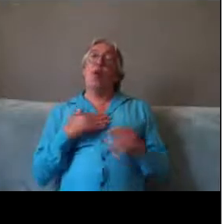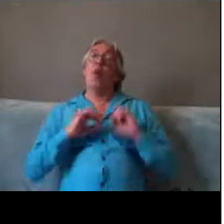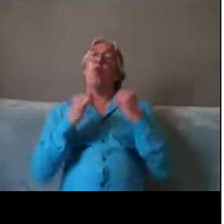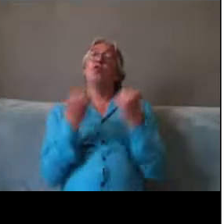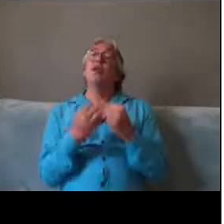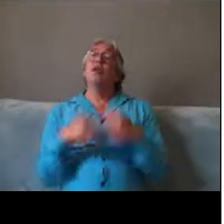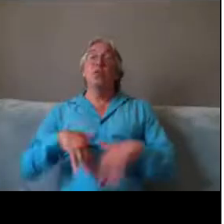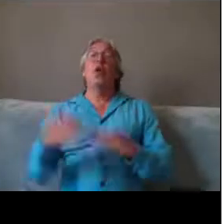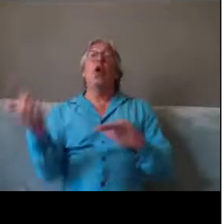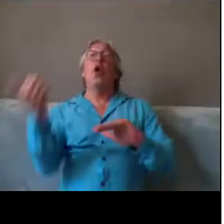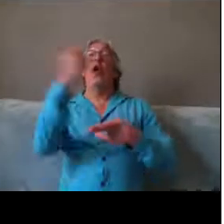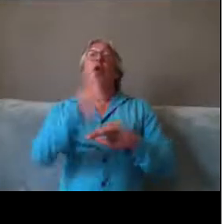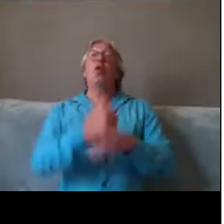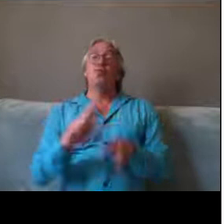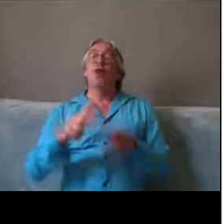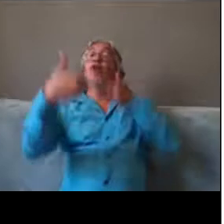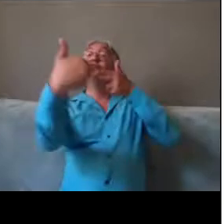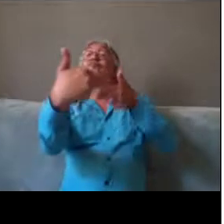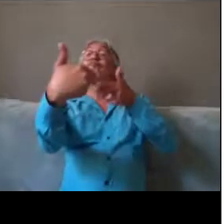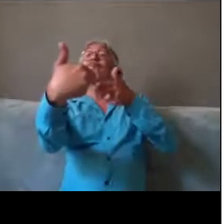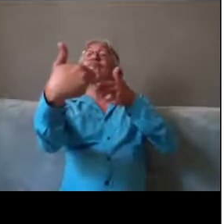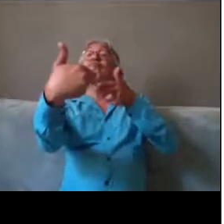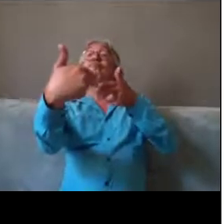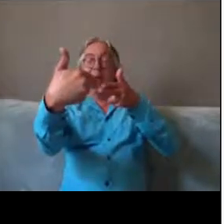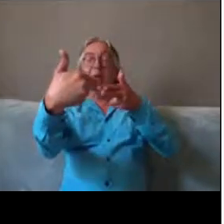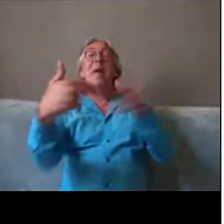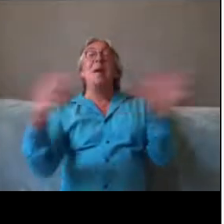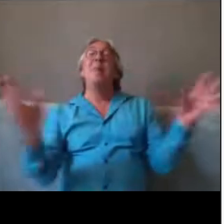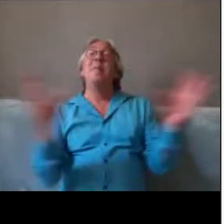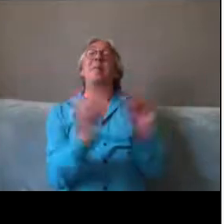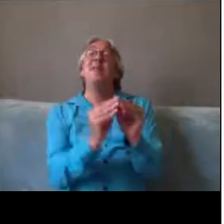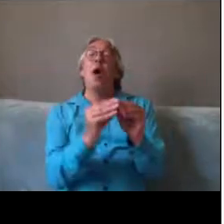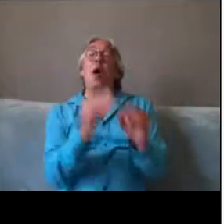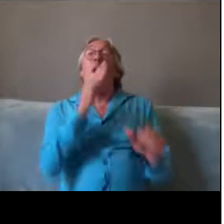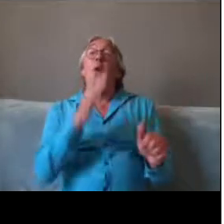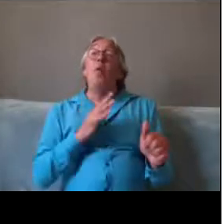And he is also part of the Inclusive Mobility Alliance.